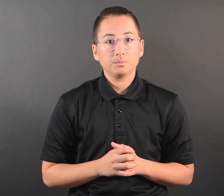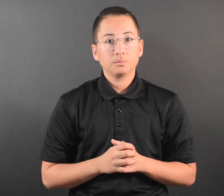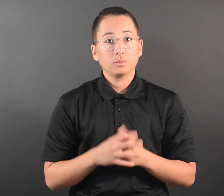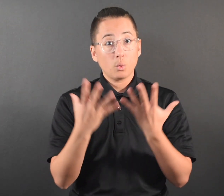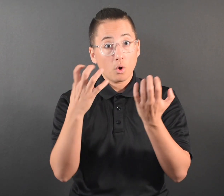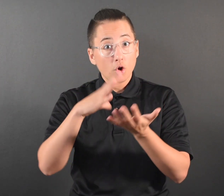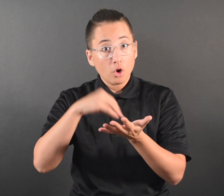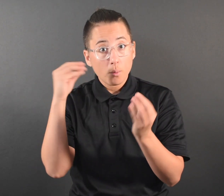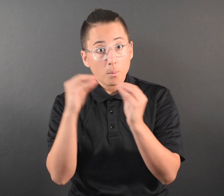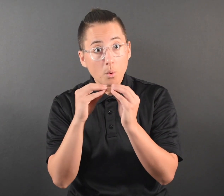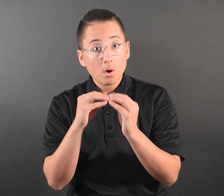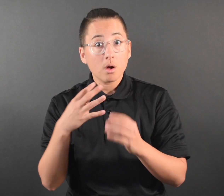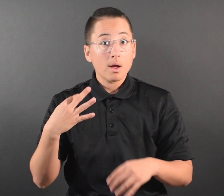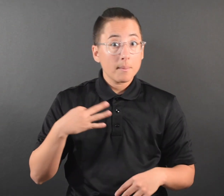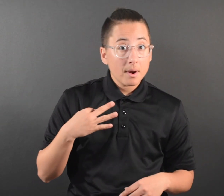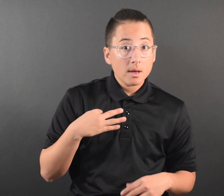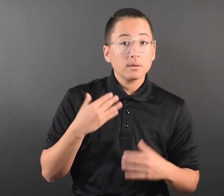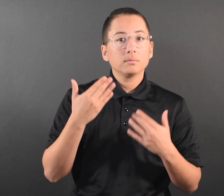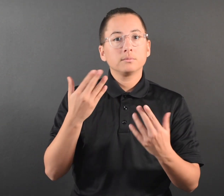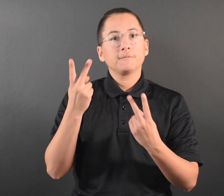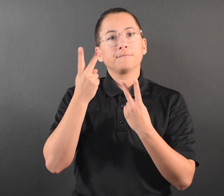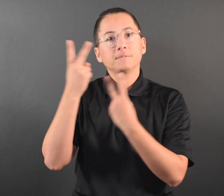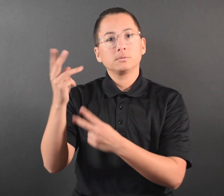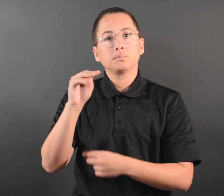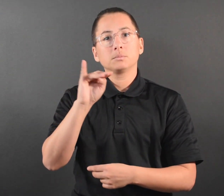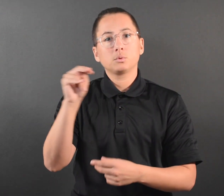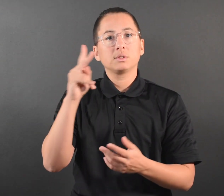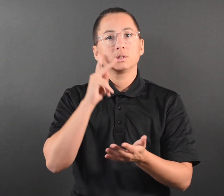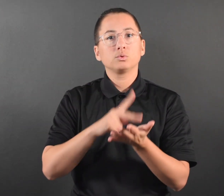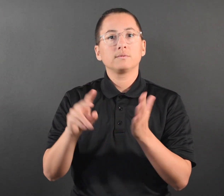To learn more or to apply, please visit the Minnesota Secretary of State’s website.